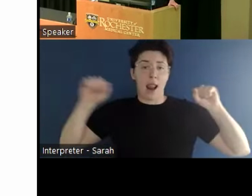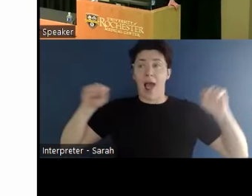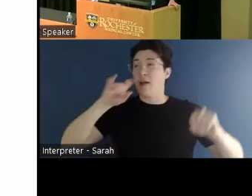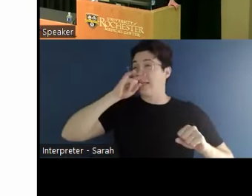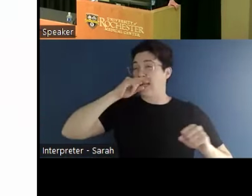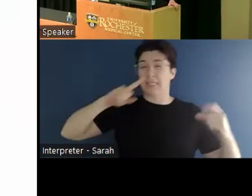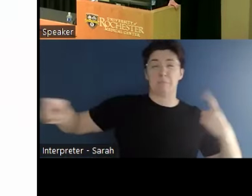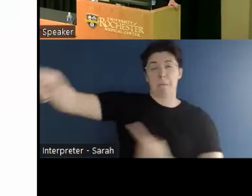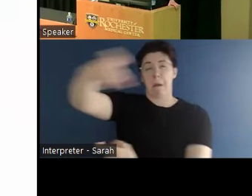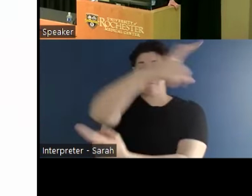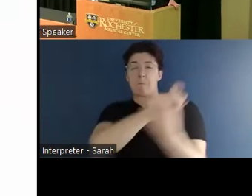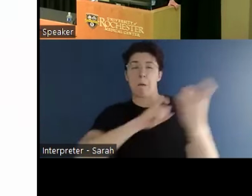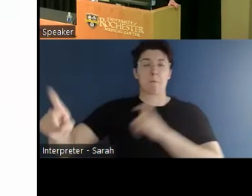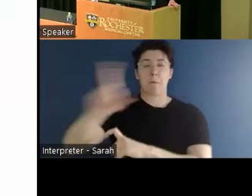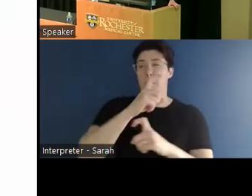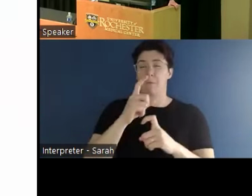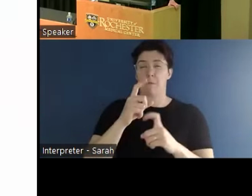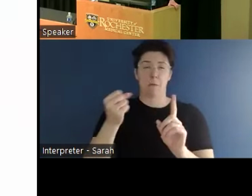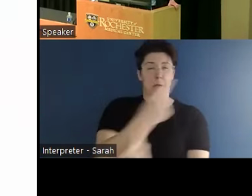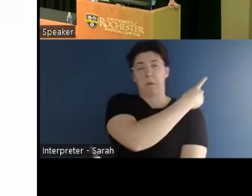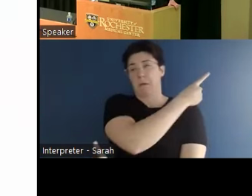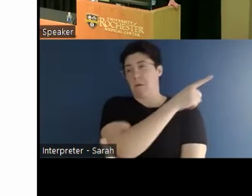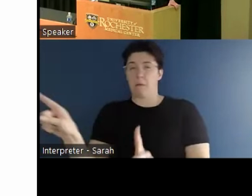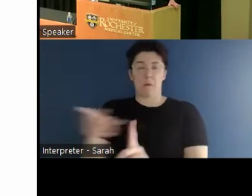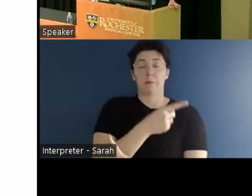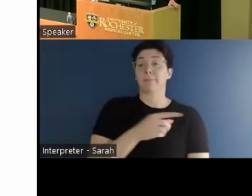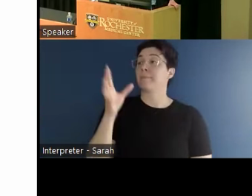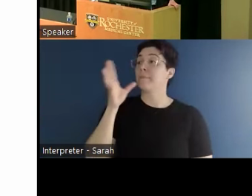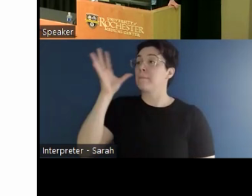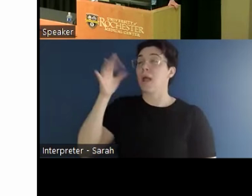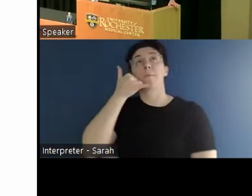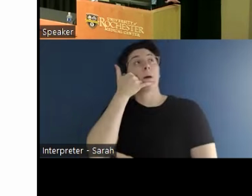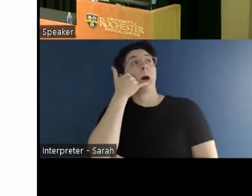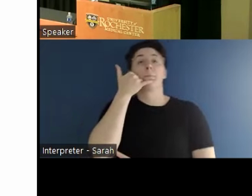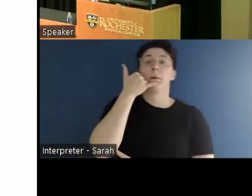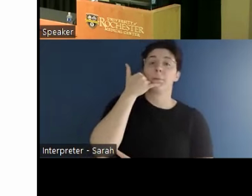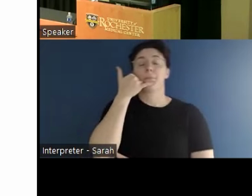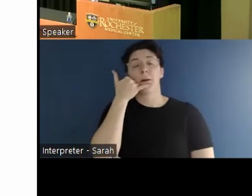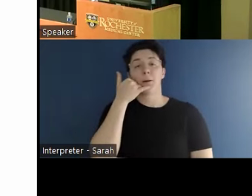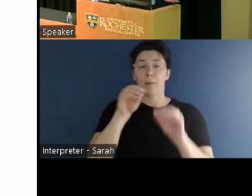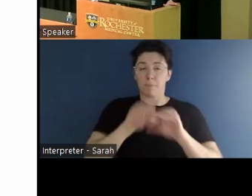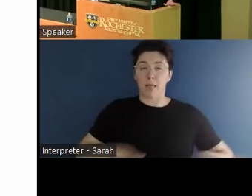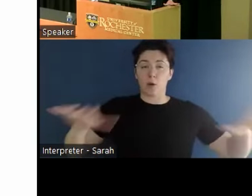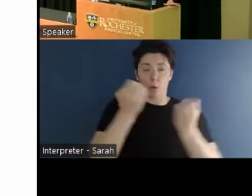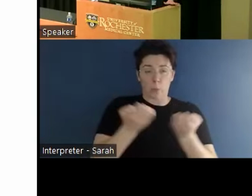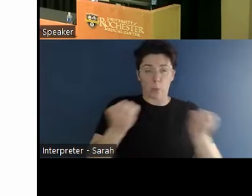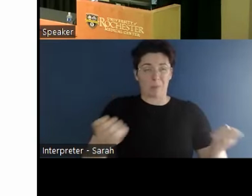in unpredictable ways a parent talking on their phone playground equipment that's sometimes cold